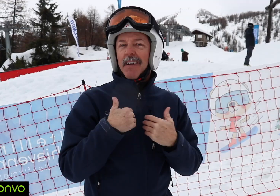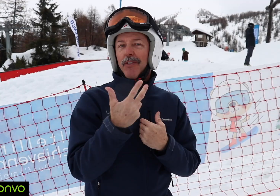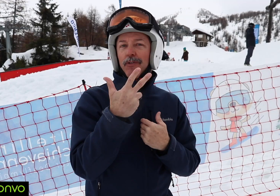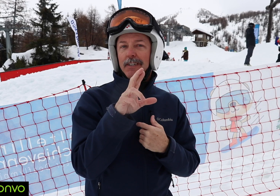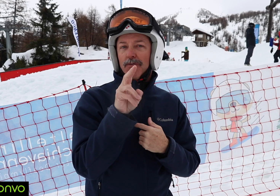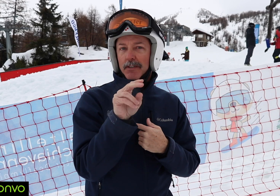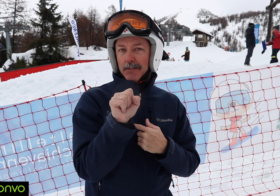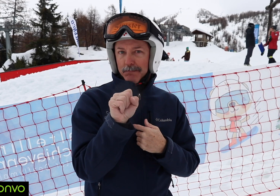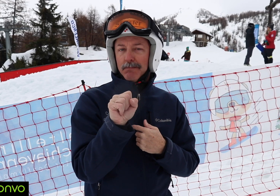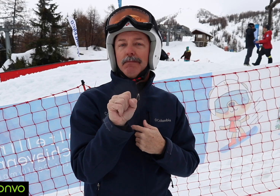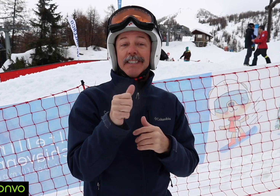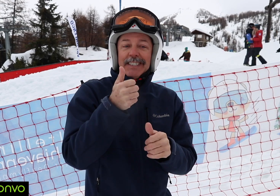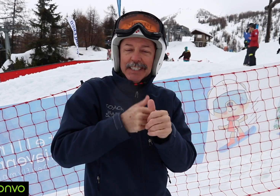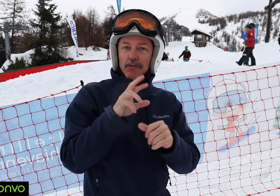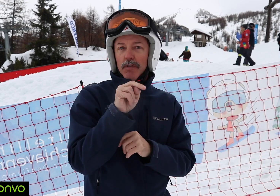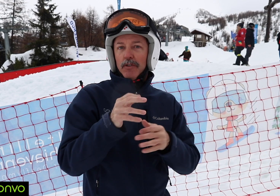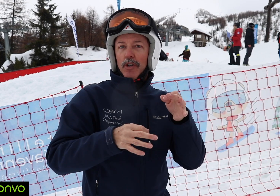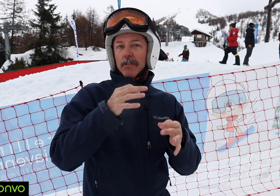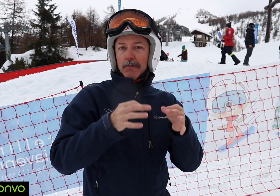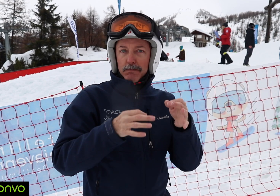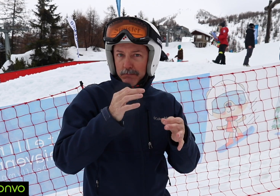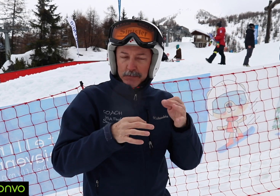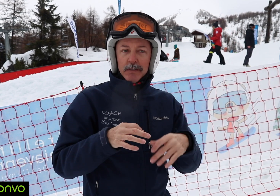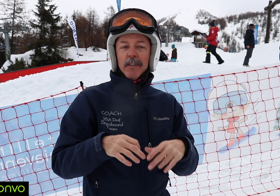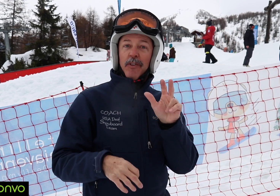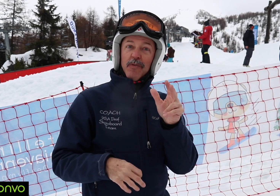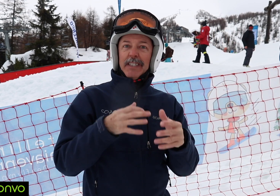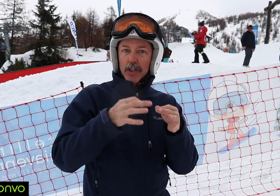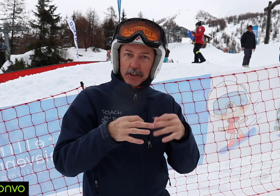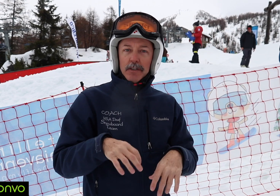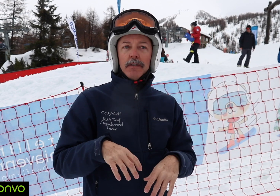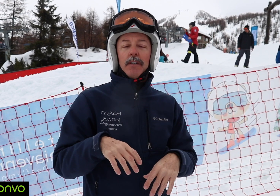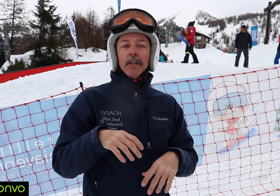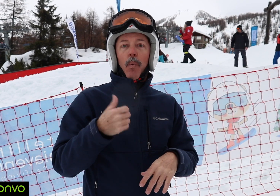They have 3 runs and each run will be judged by 3 judges.